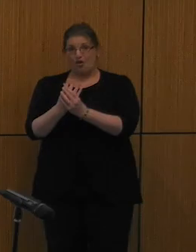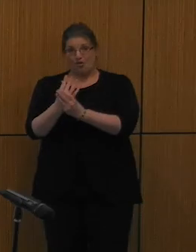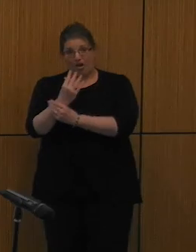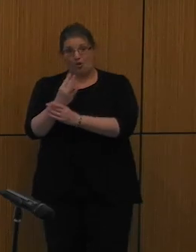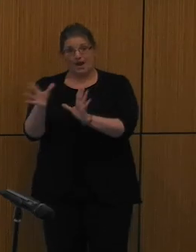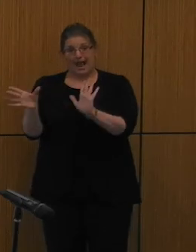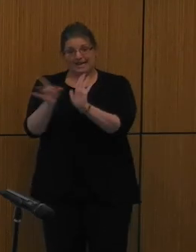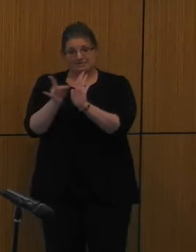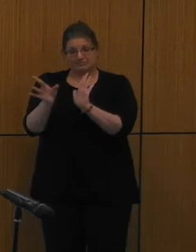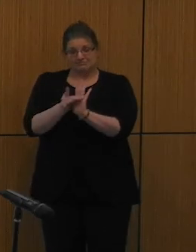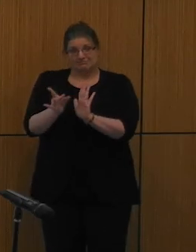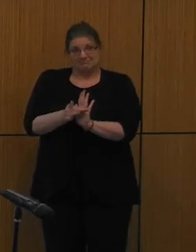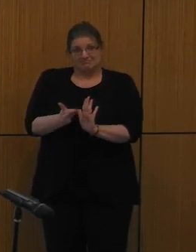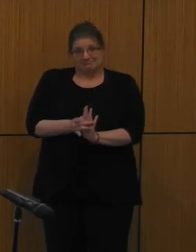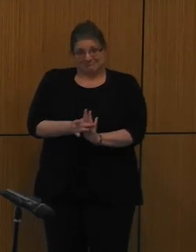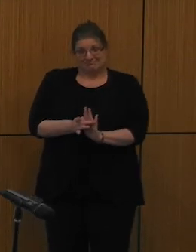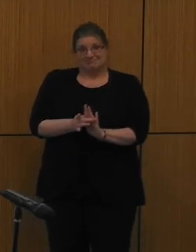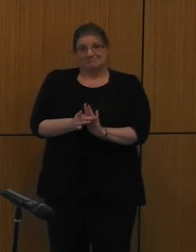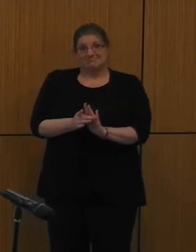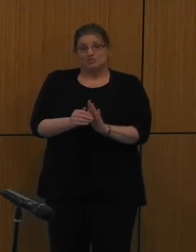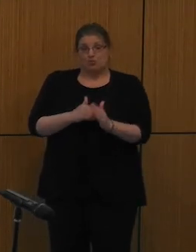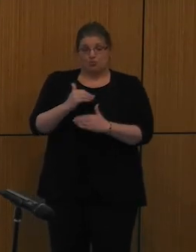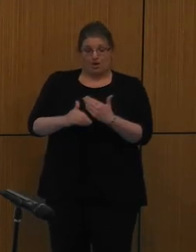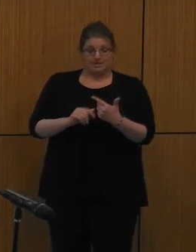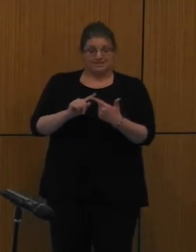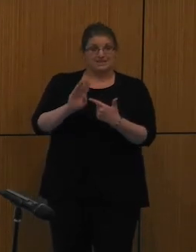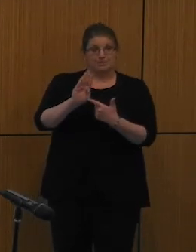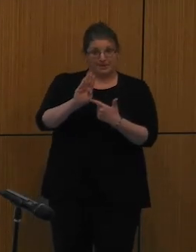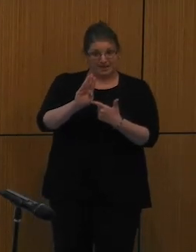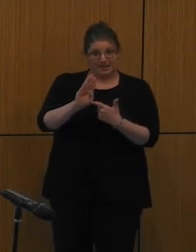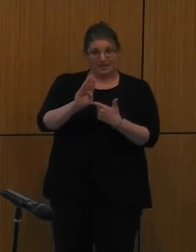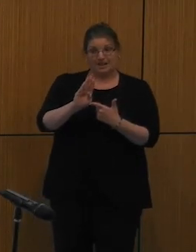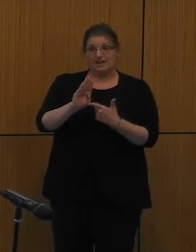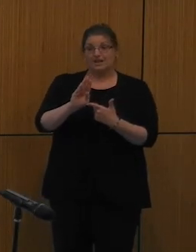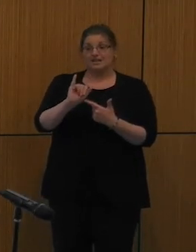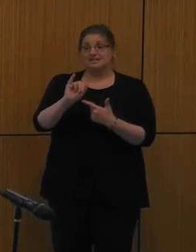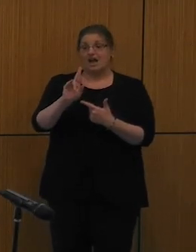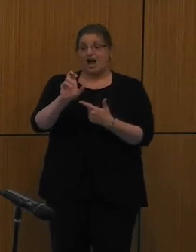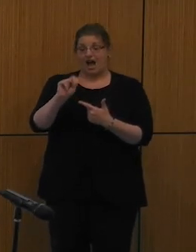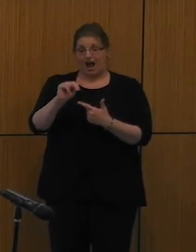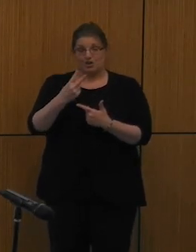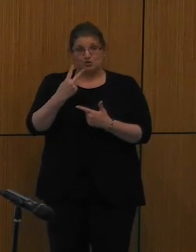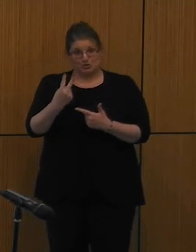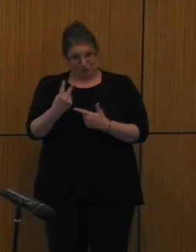So process B is the oxidation of iron two called ferro in in the complex.